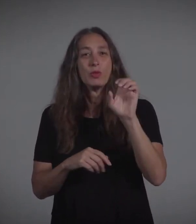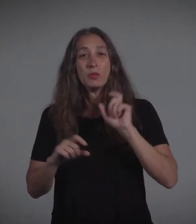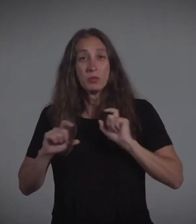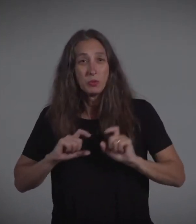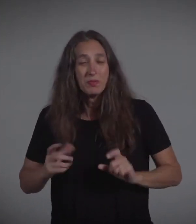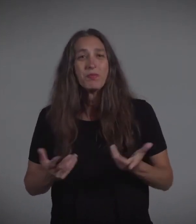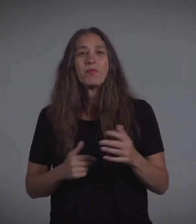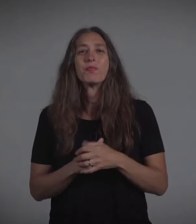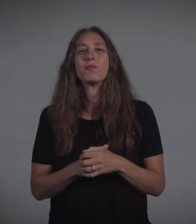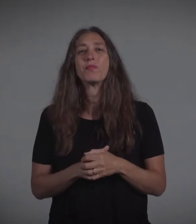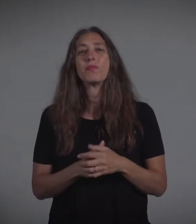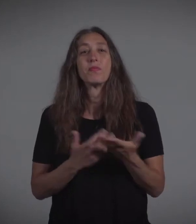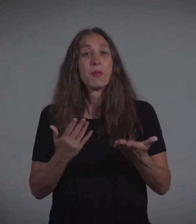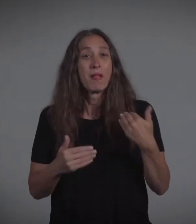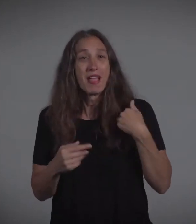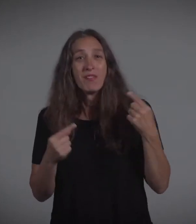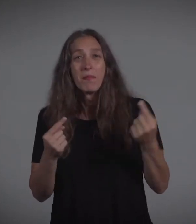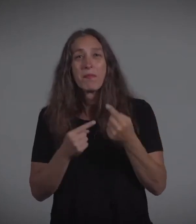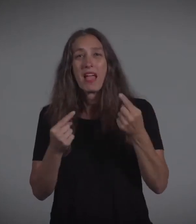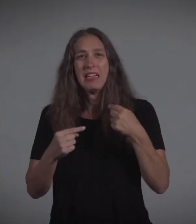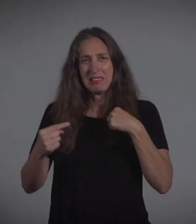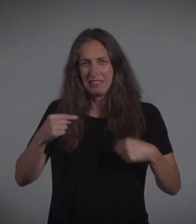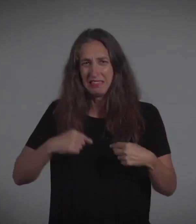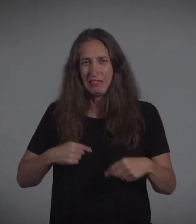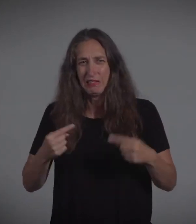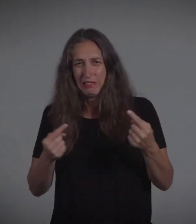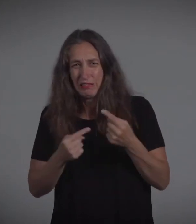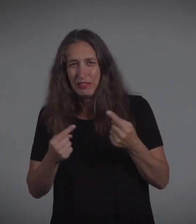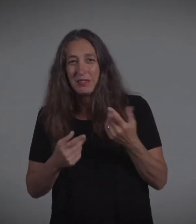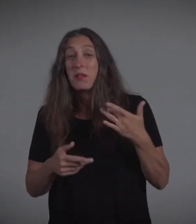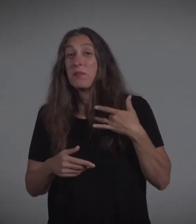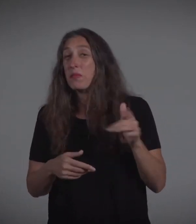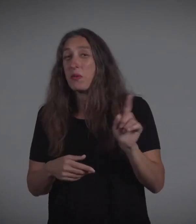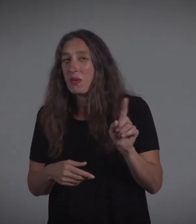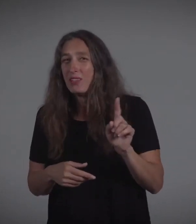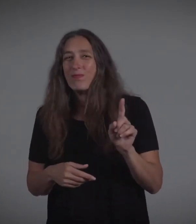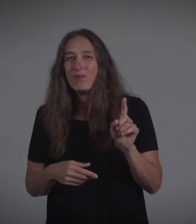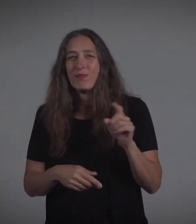There may be bruises on different parts of the body. There may be pains in different parts of the body,